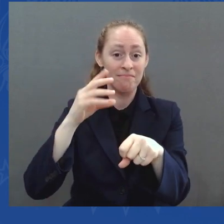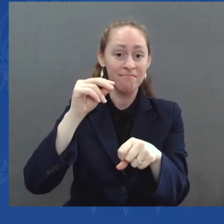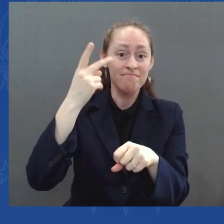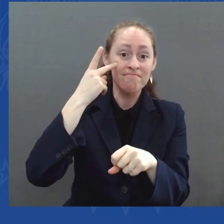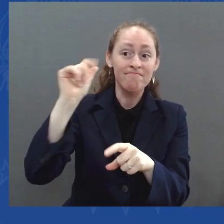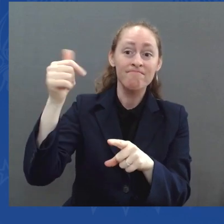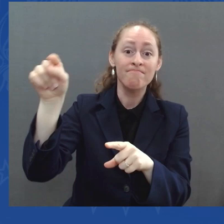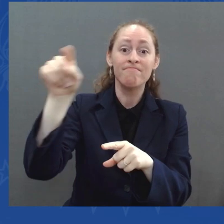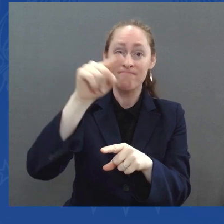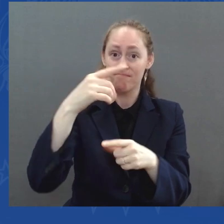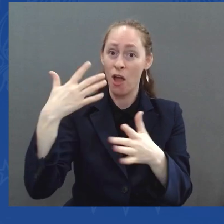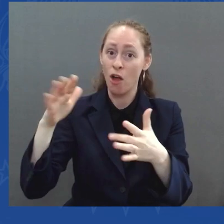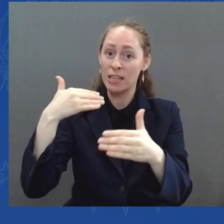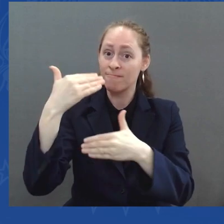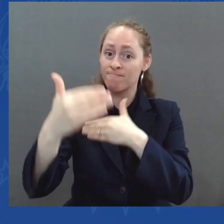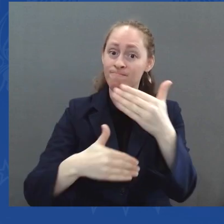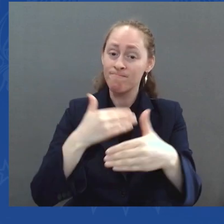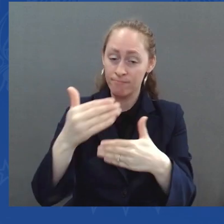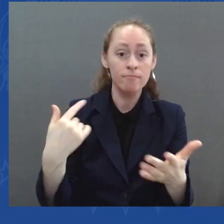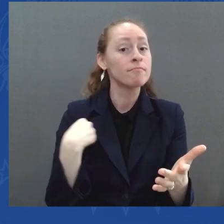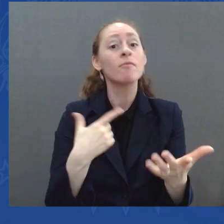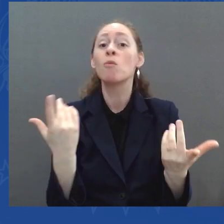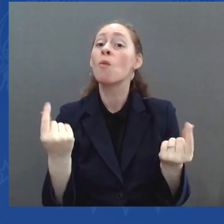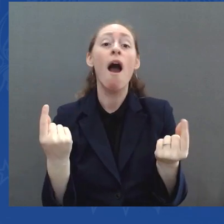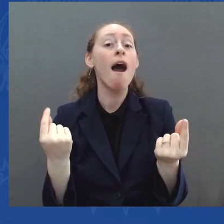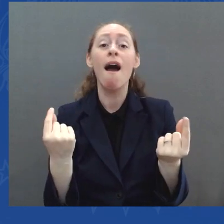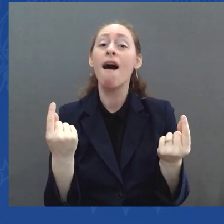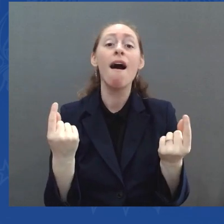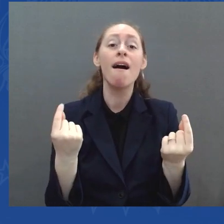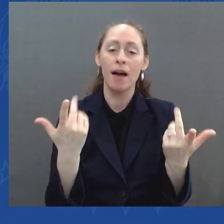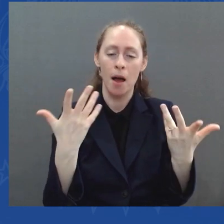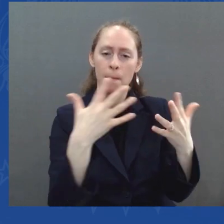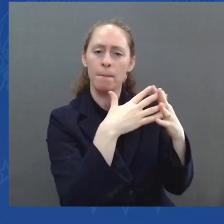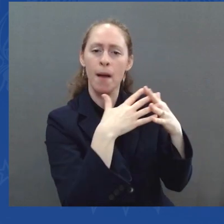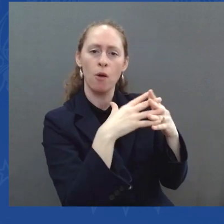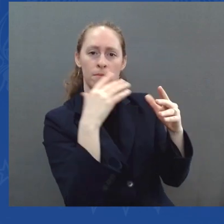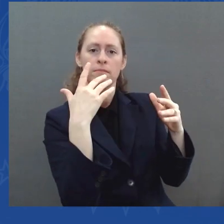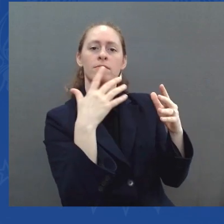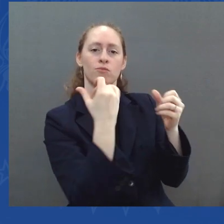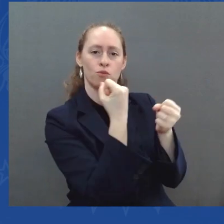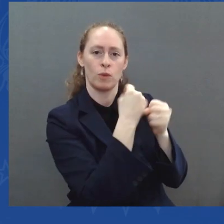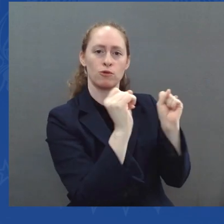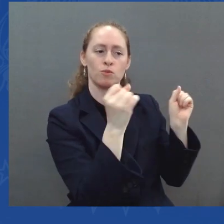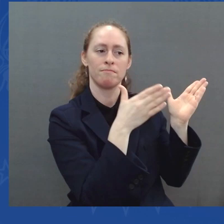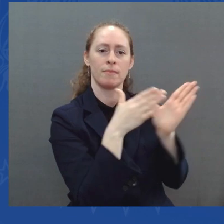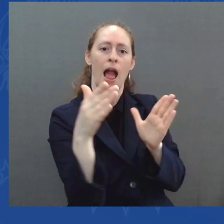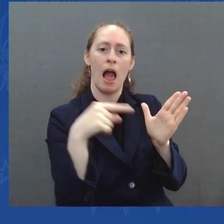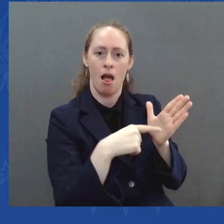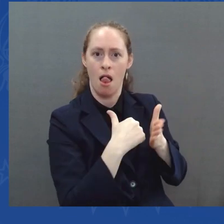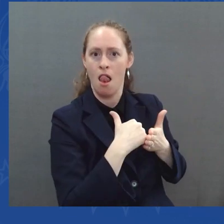which not only helped us in COVID-19 get it under control and our economy back on track,